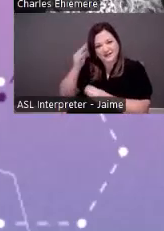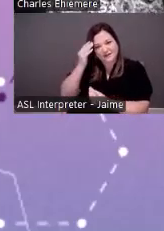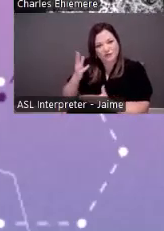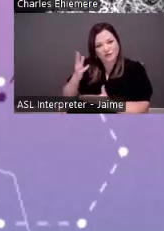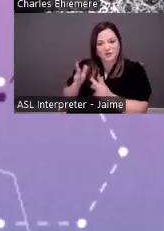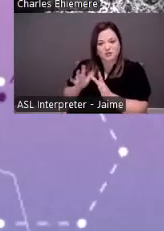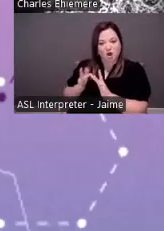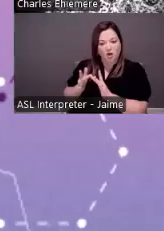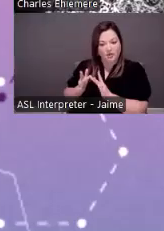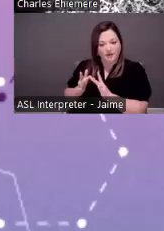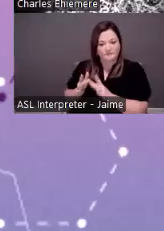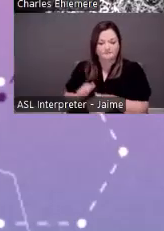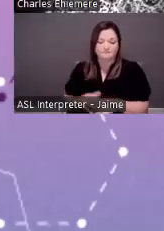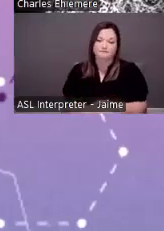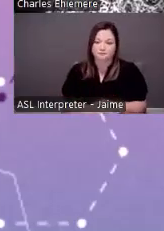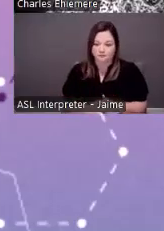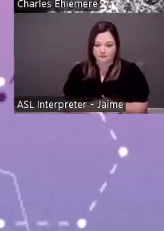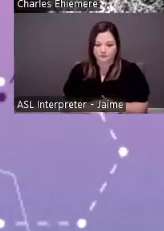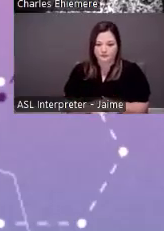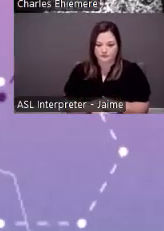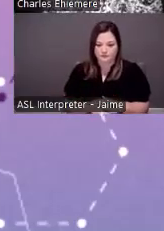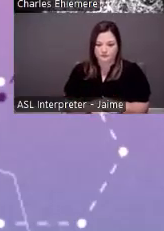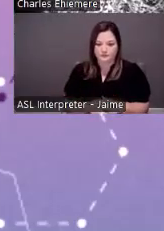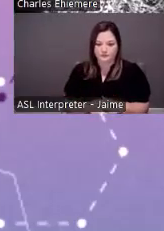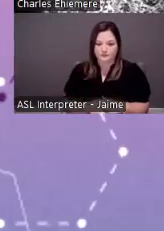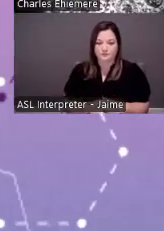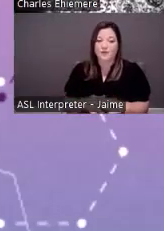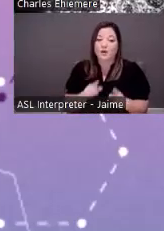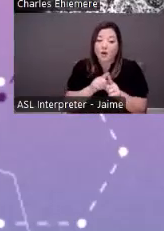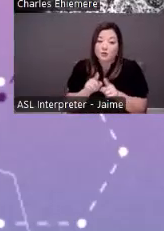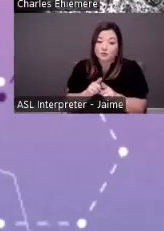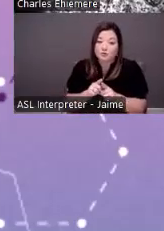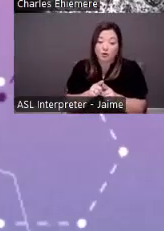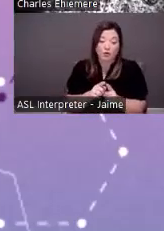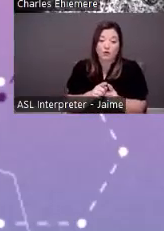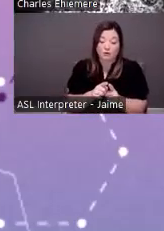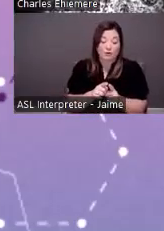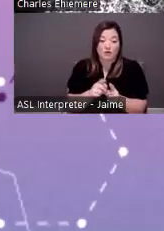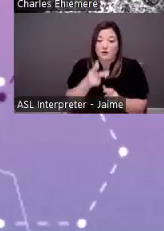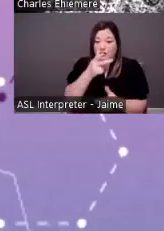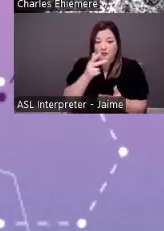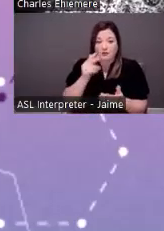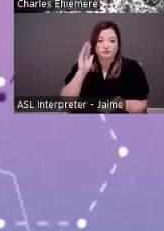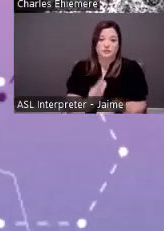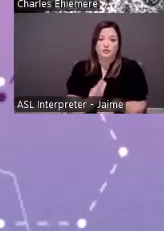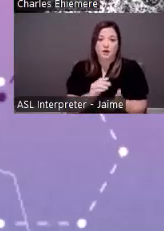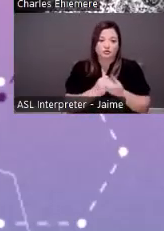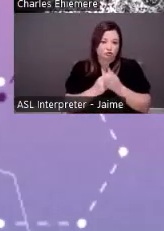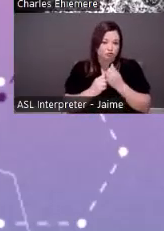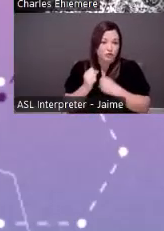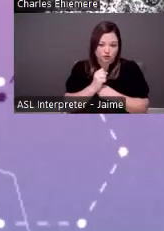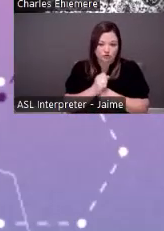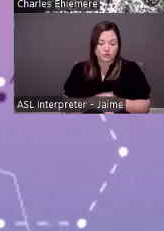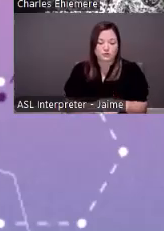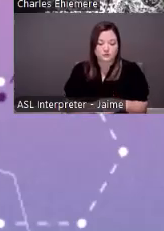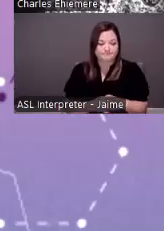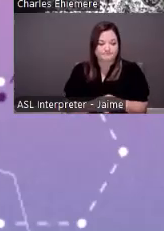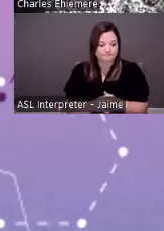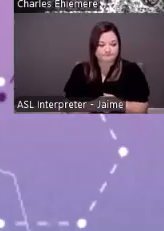of a poor infrastructure. So every day preventable deaths occur